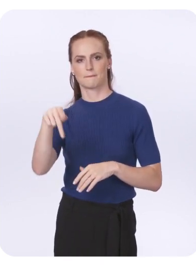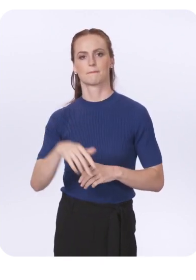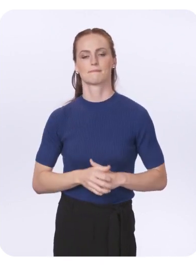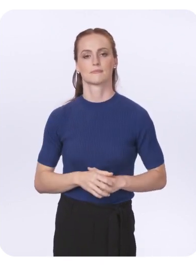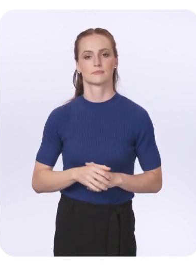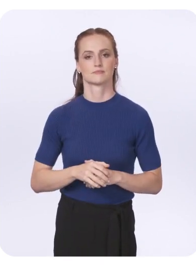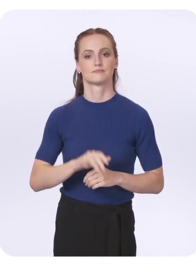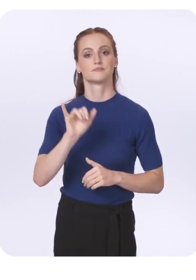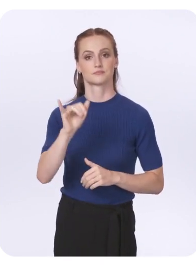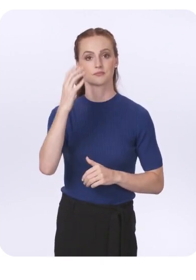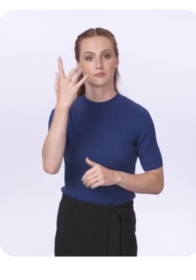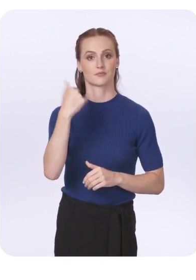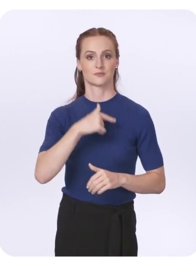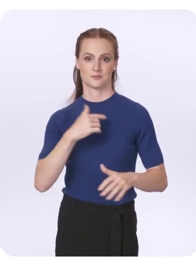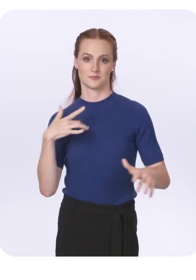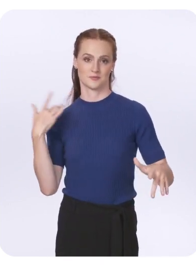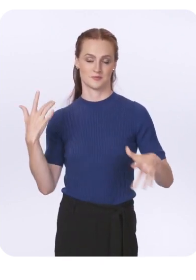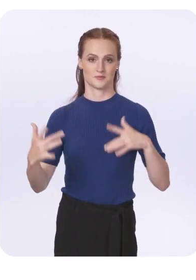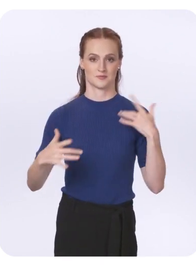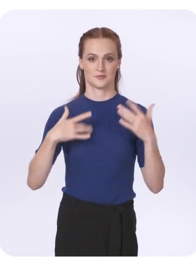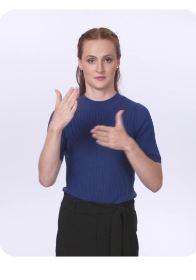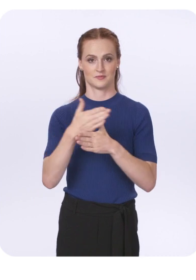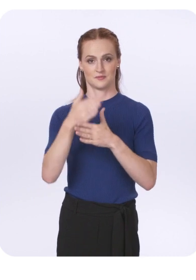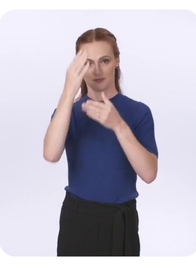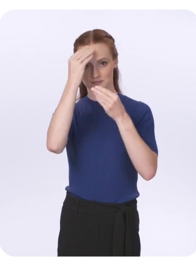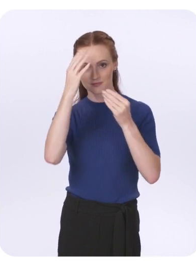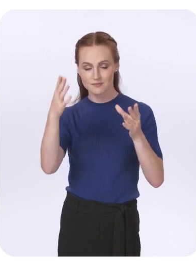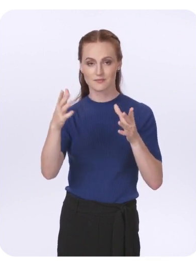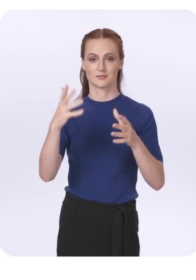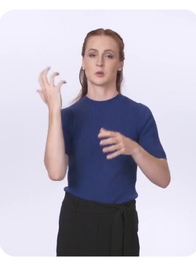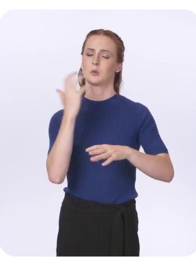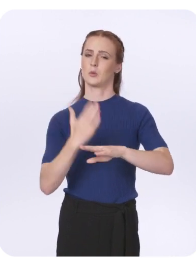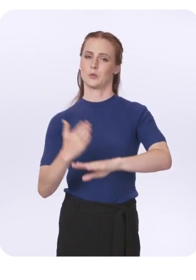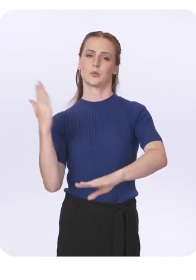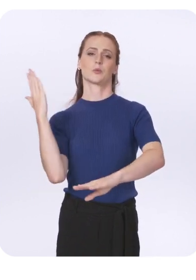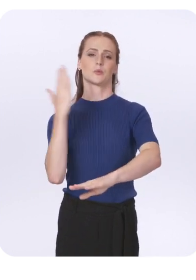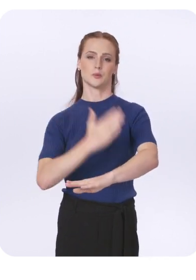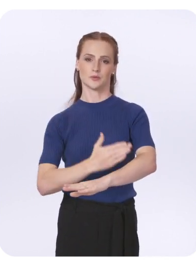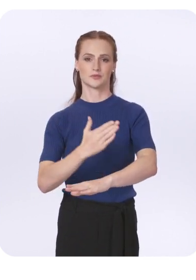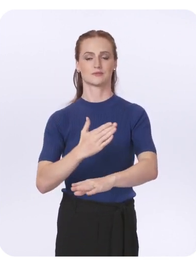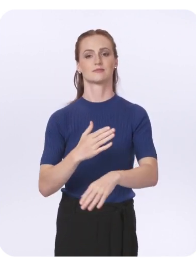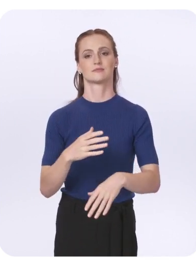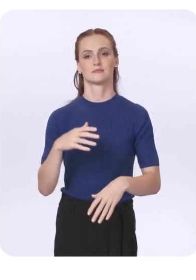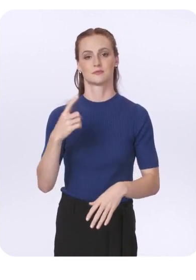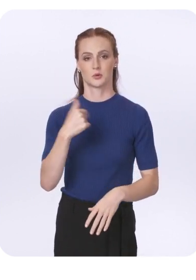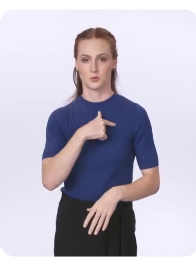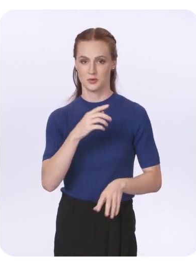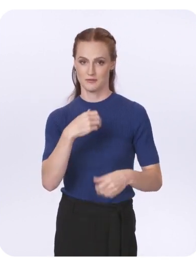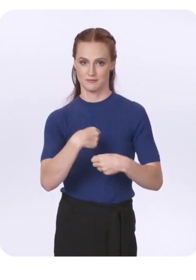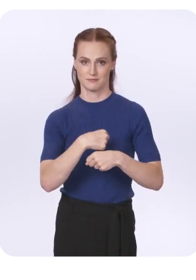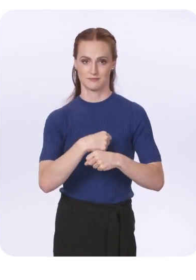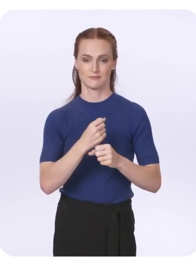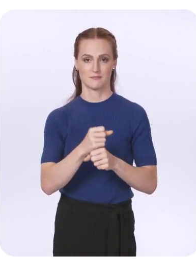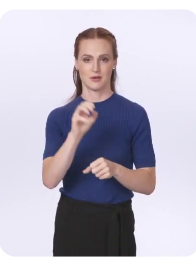And that's why we're extremely excited to share the massive performance improvements that we’ve made in the Meta Quest 3.